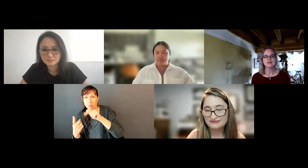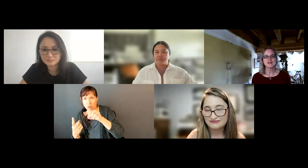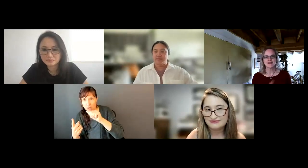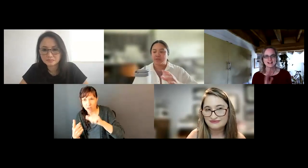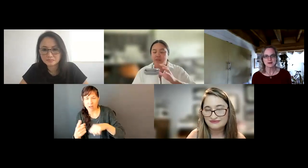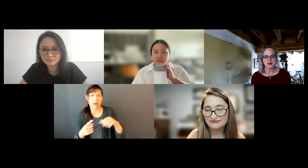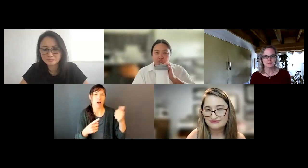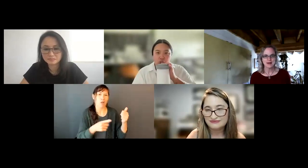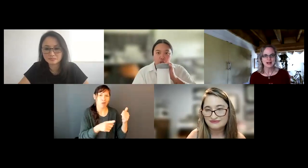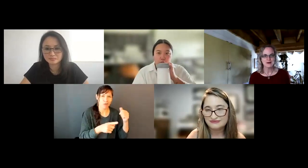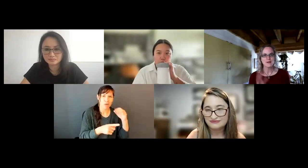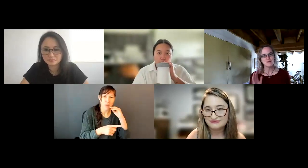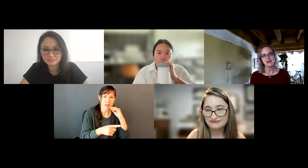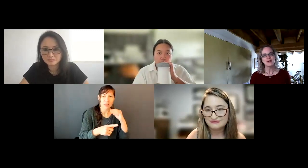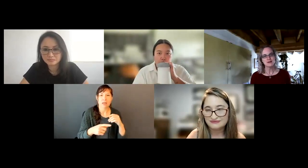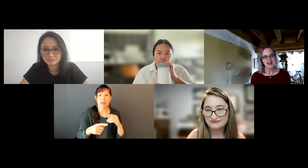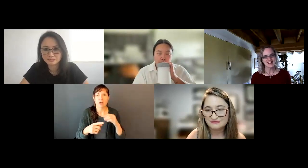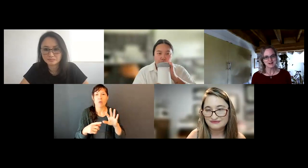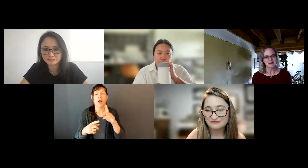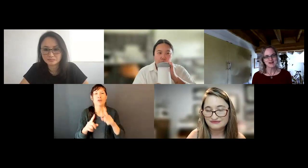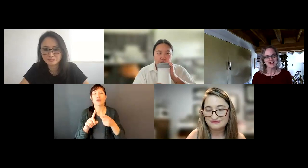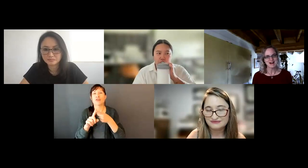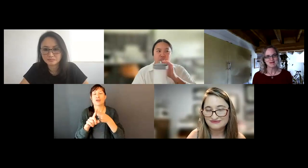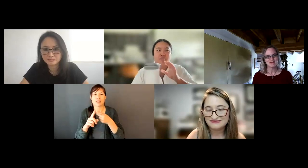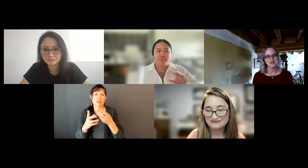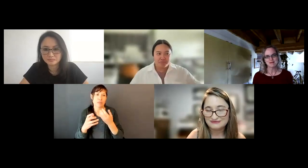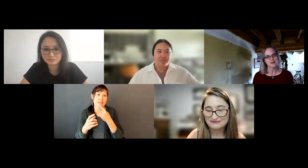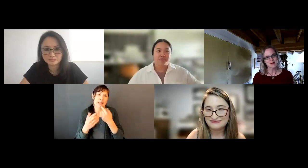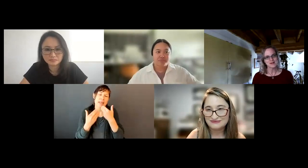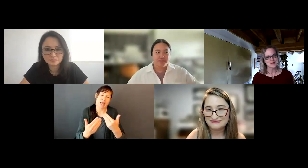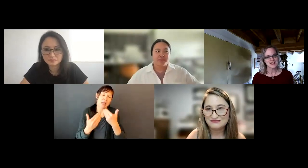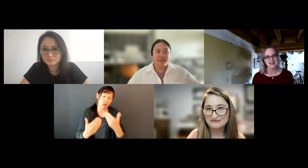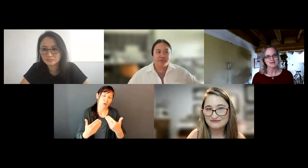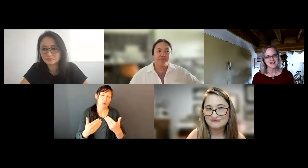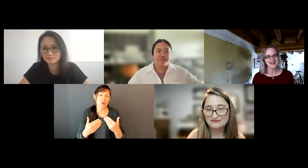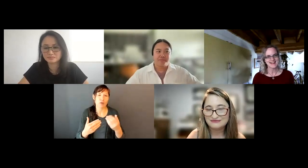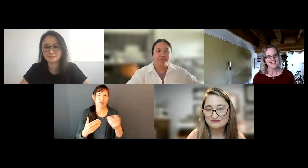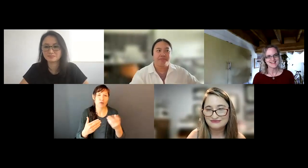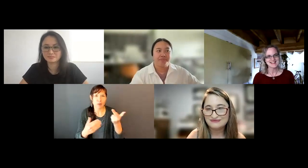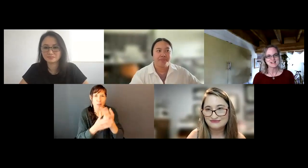But first I just wanna echo the huge thank you for both of your time today.